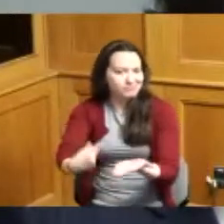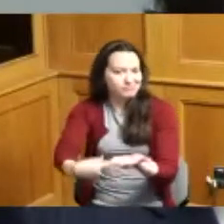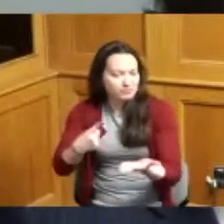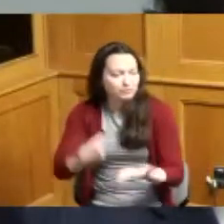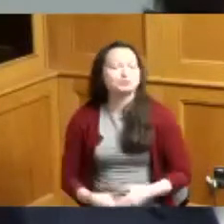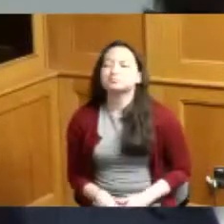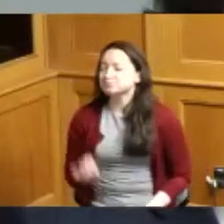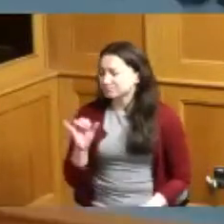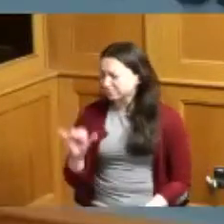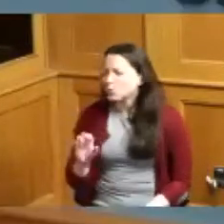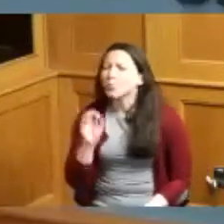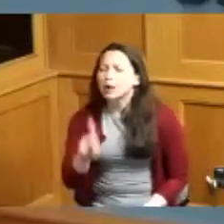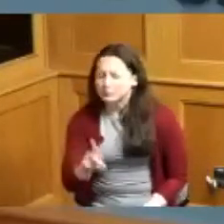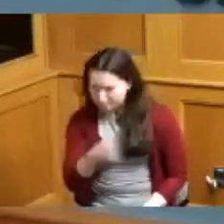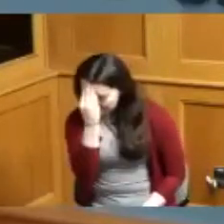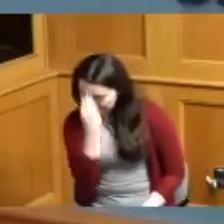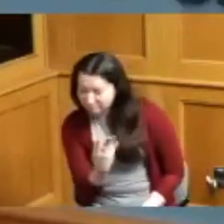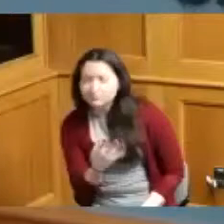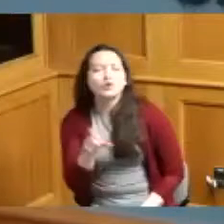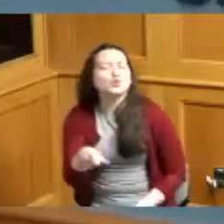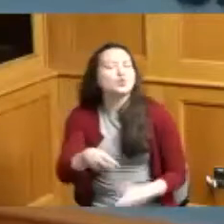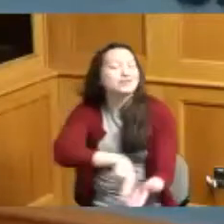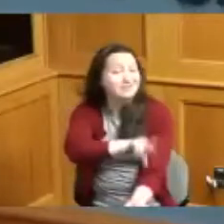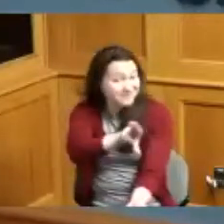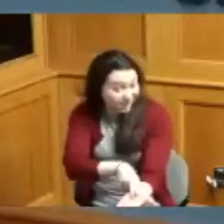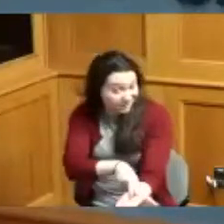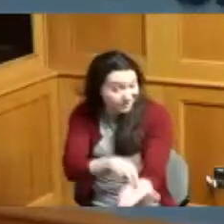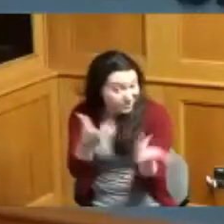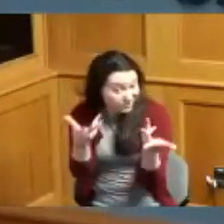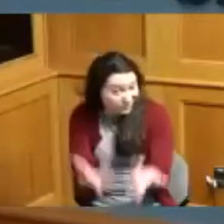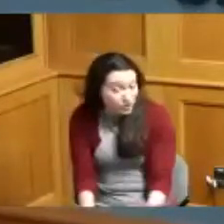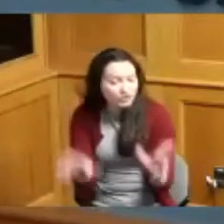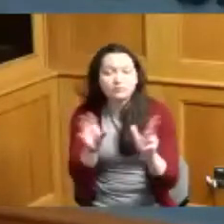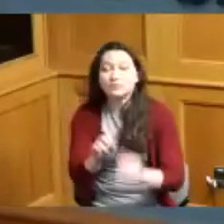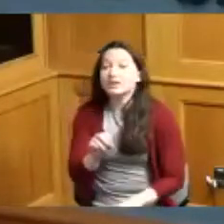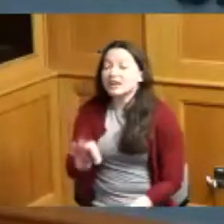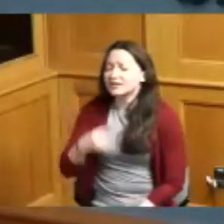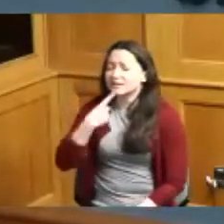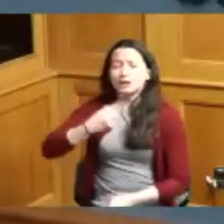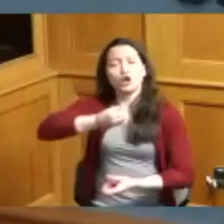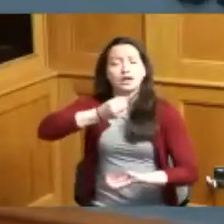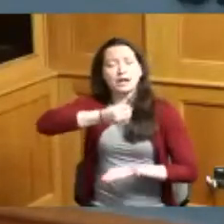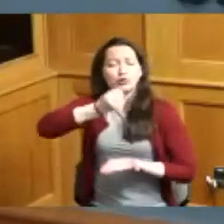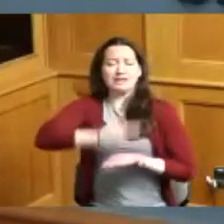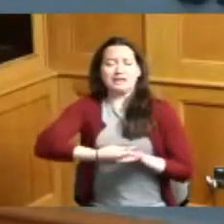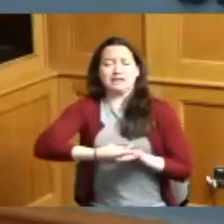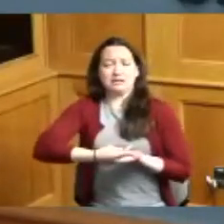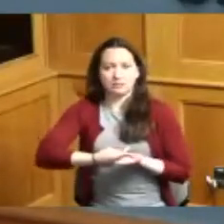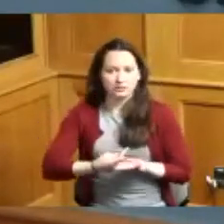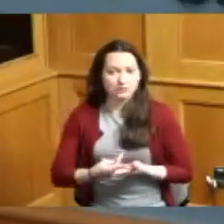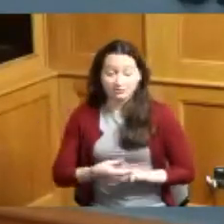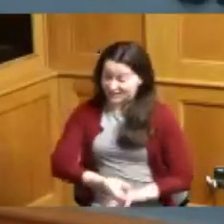okay now with that being said when you sign this it says guarantees once you sign this